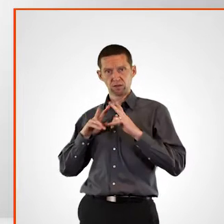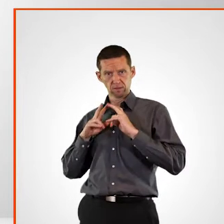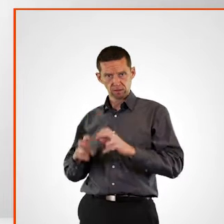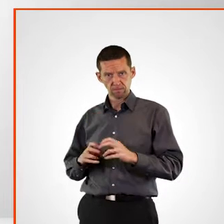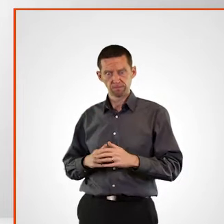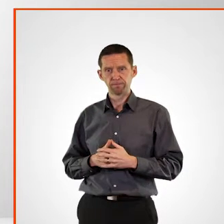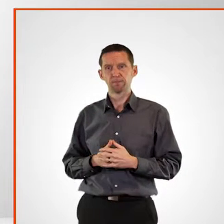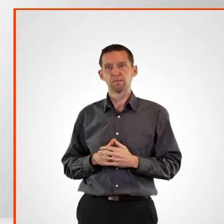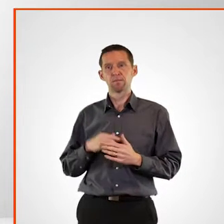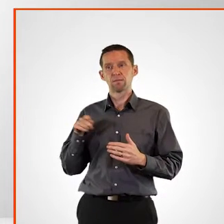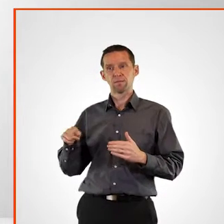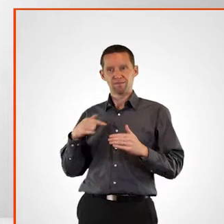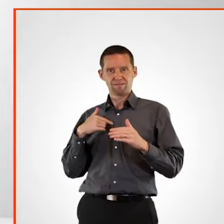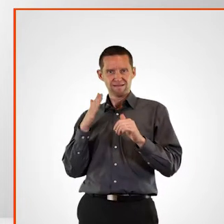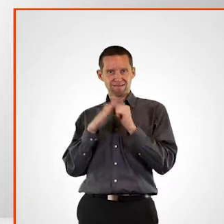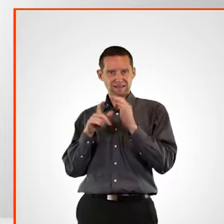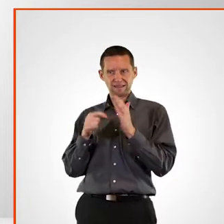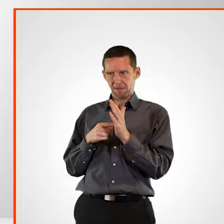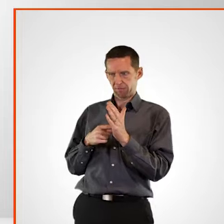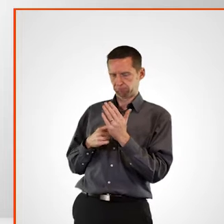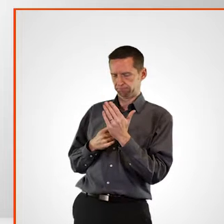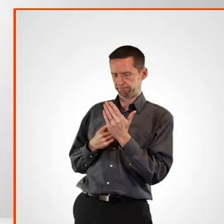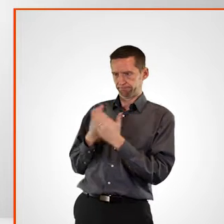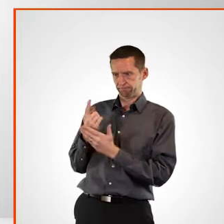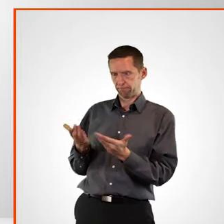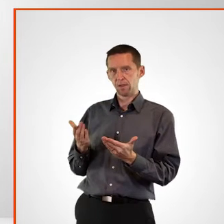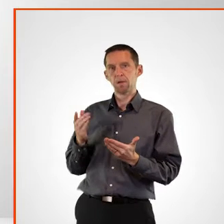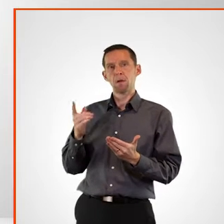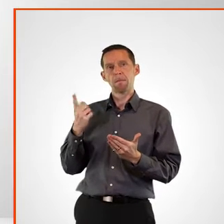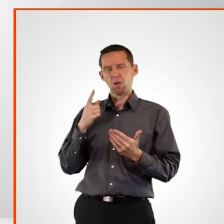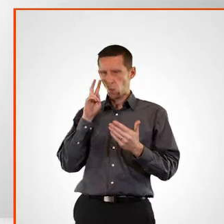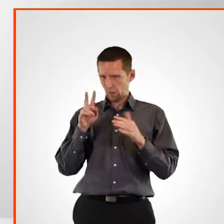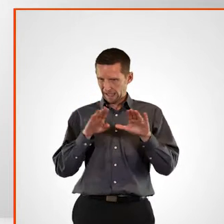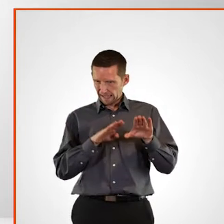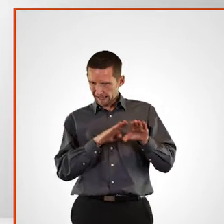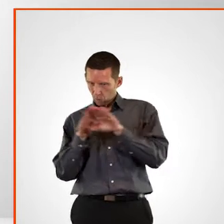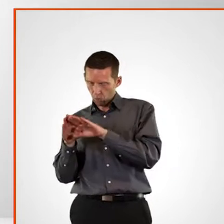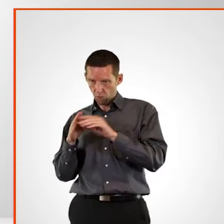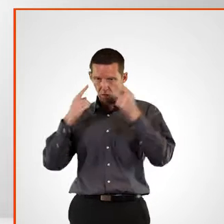and not necessarily a finding that we expected, and I think particularly because they were so even and so equivalent